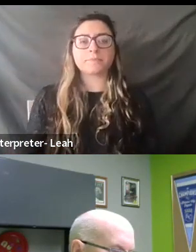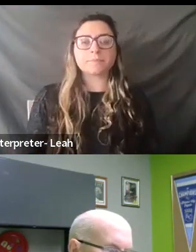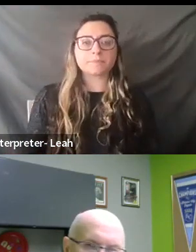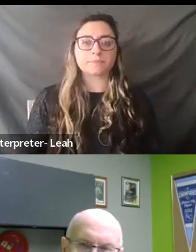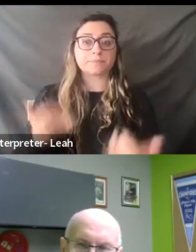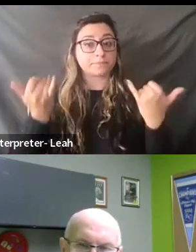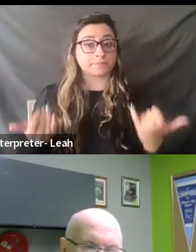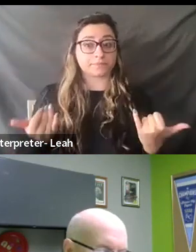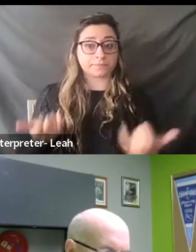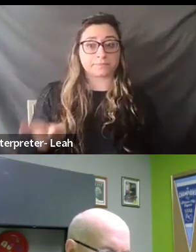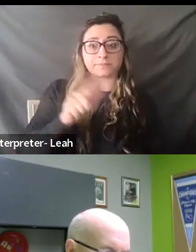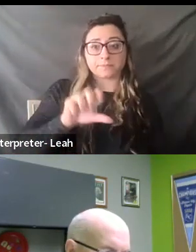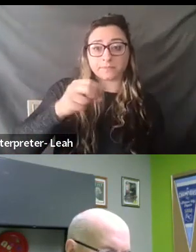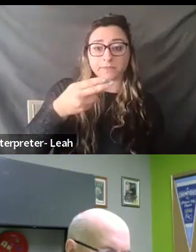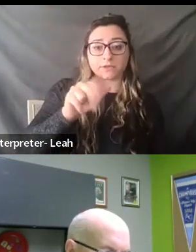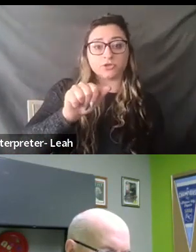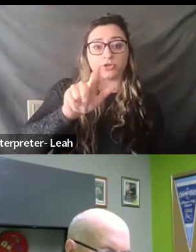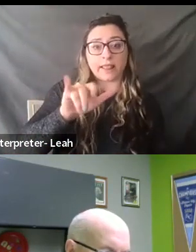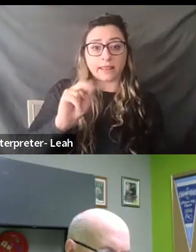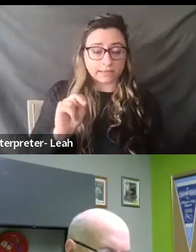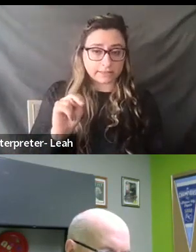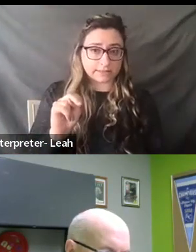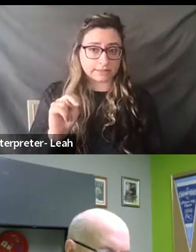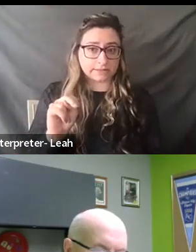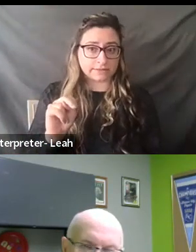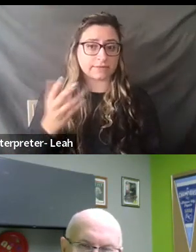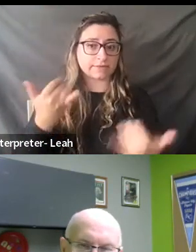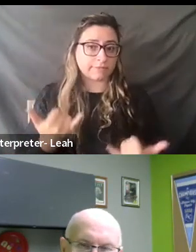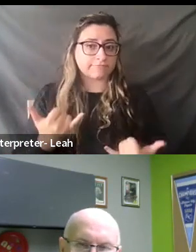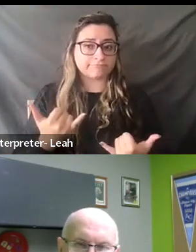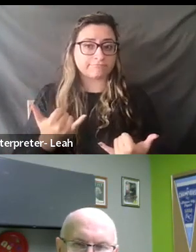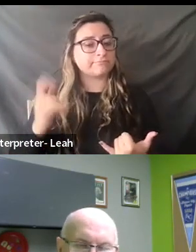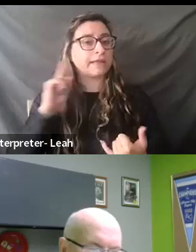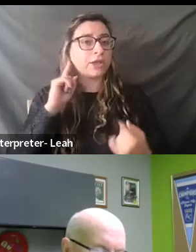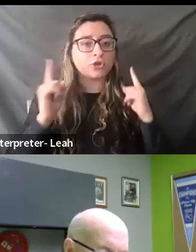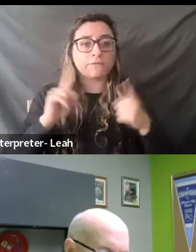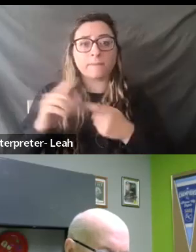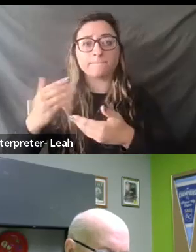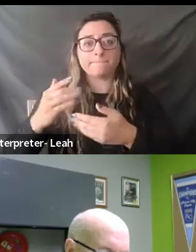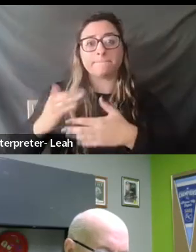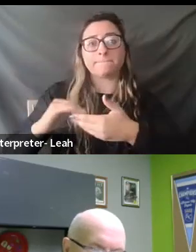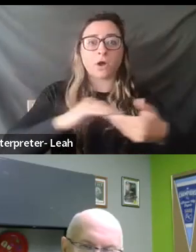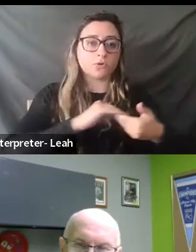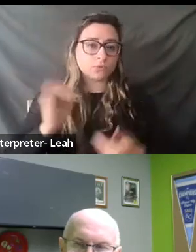And as we all know, CILs are trusted known providers in the disability community, and APRIL relies heavily on CIL data, independent living plans and consumer outreach already being done to identify the target groups.